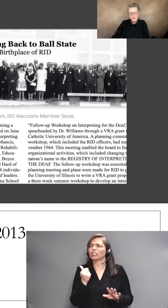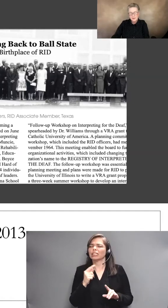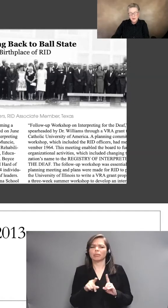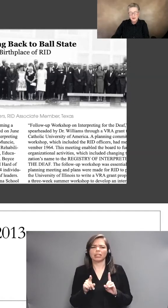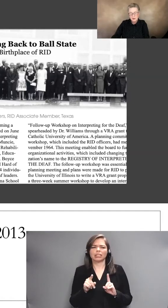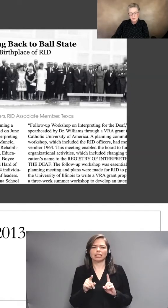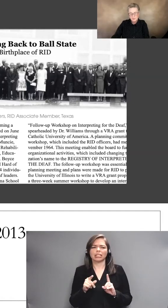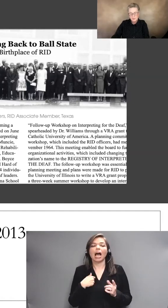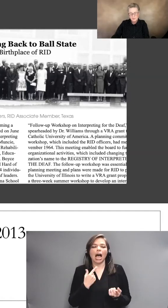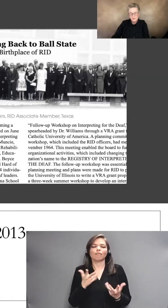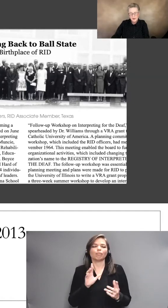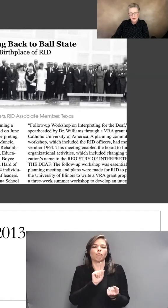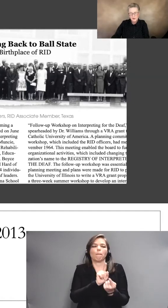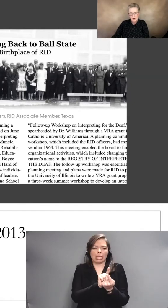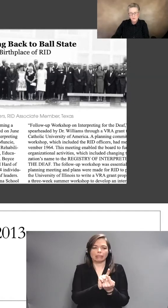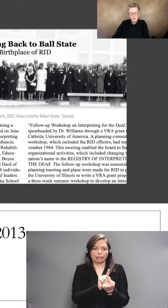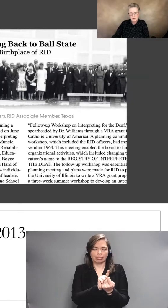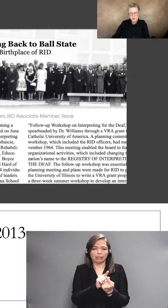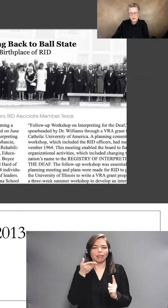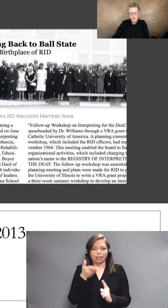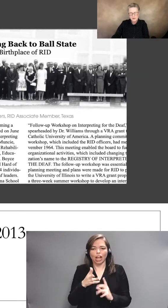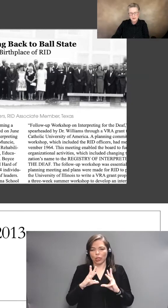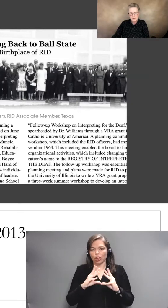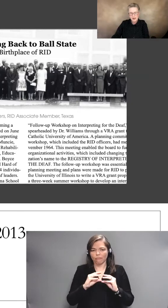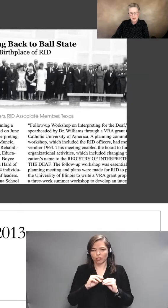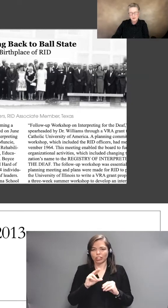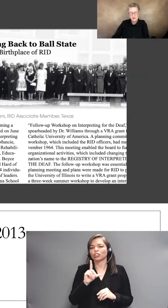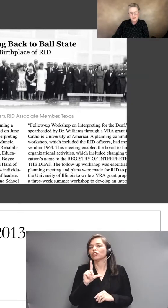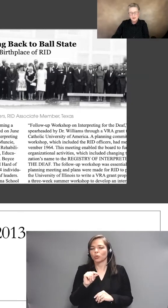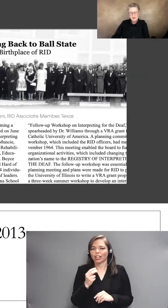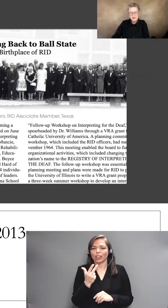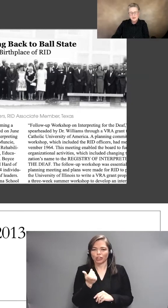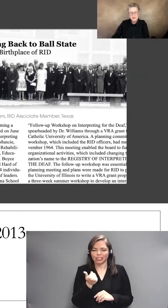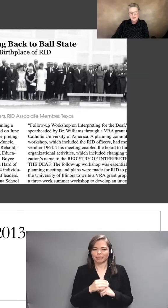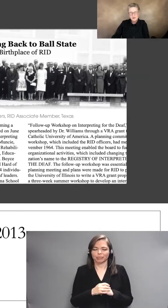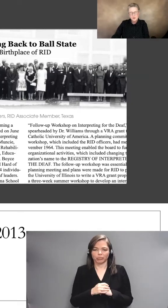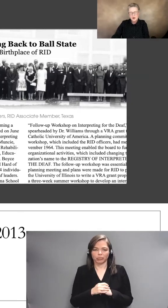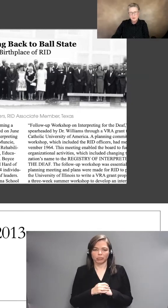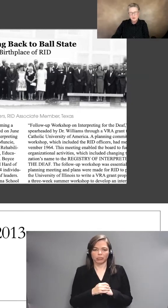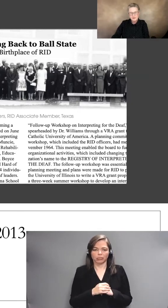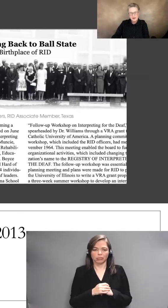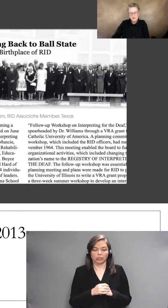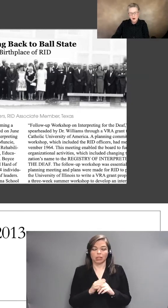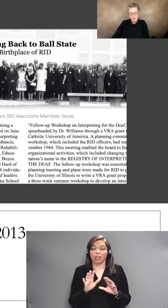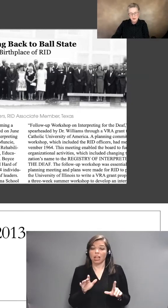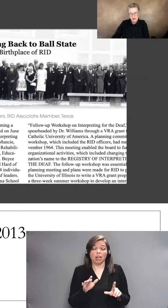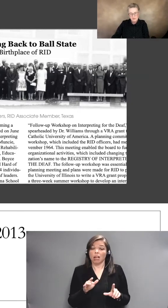I met him at the conference in 2013 and you would not believe David Myer's life